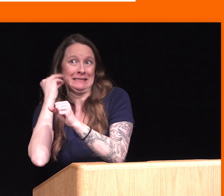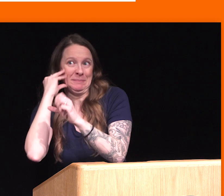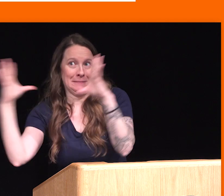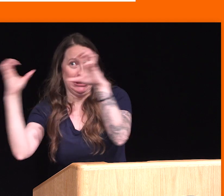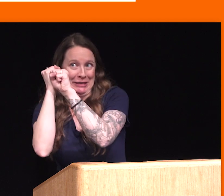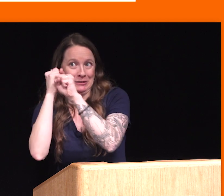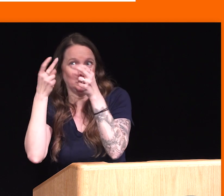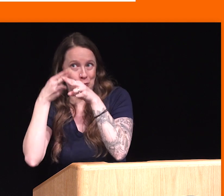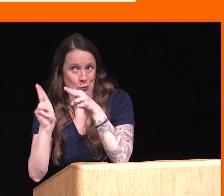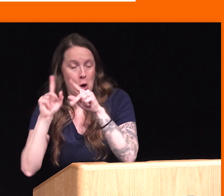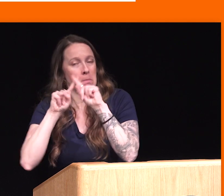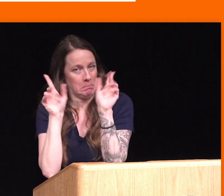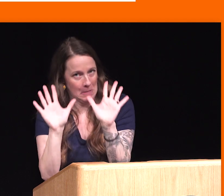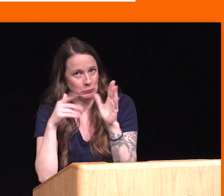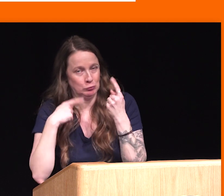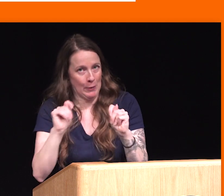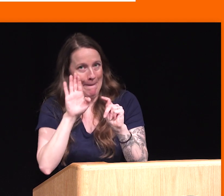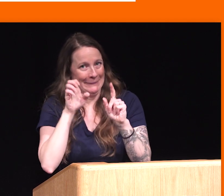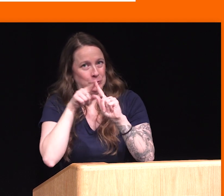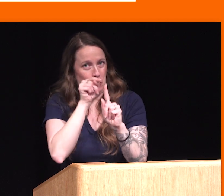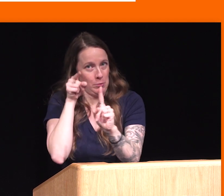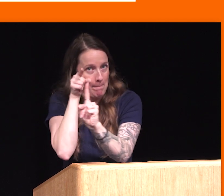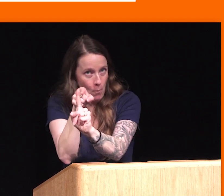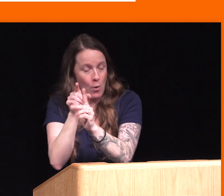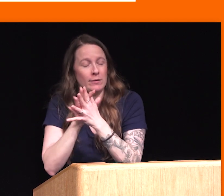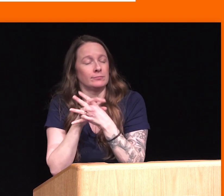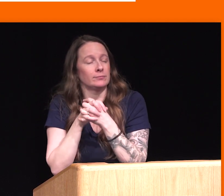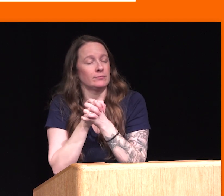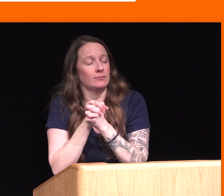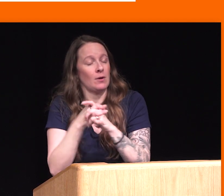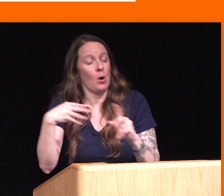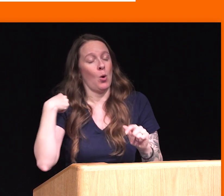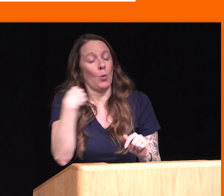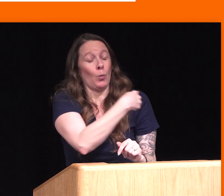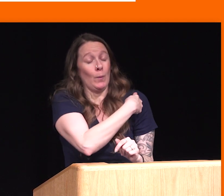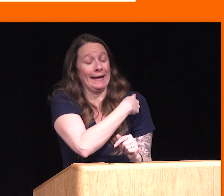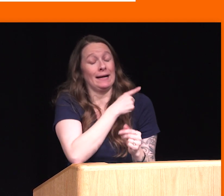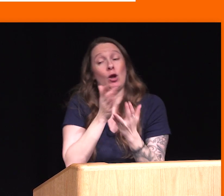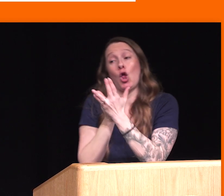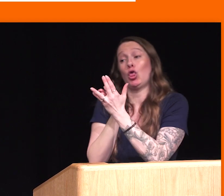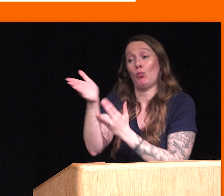It's hard for me to summarize that entire experience in a short time, but I'll try to be as concise as I can.